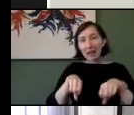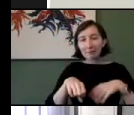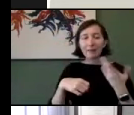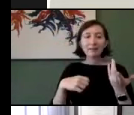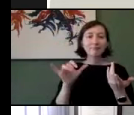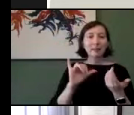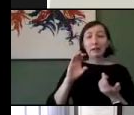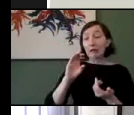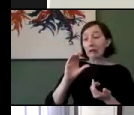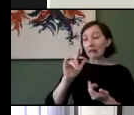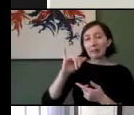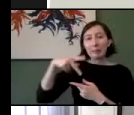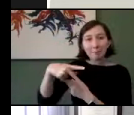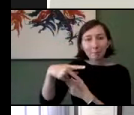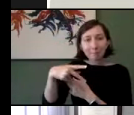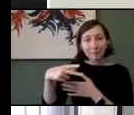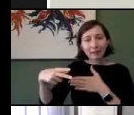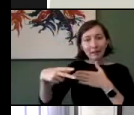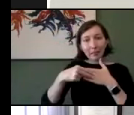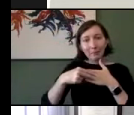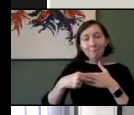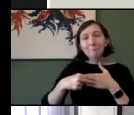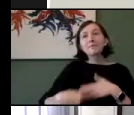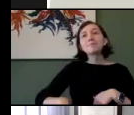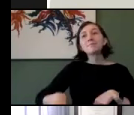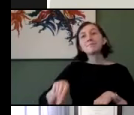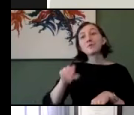it could be a ribbon, a ribbon with buttons.